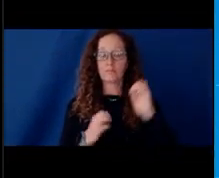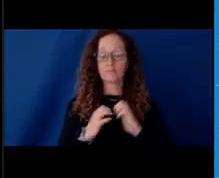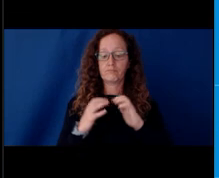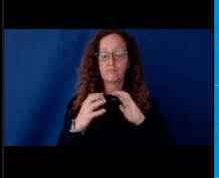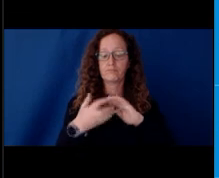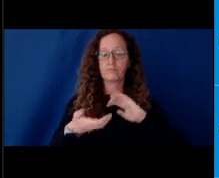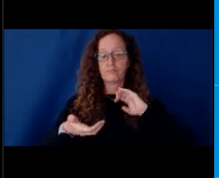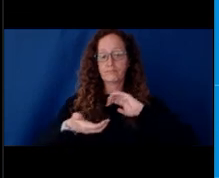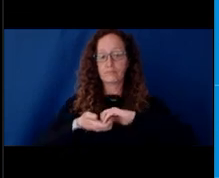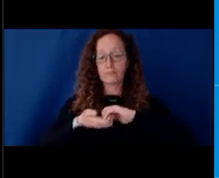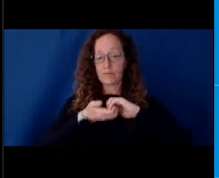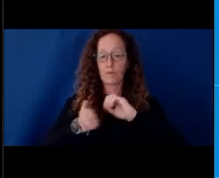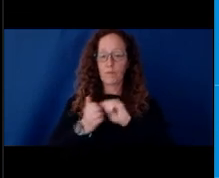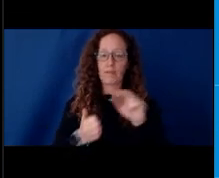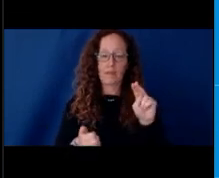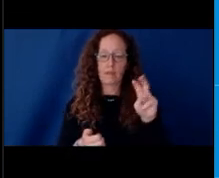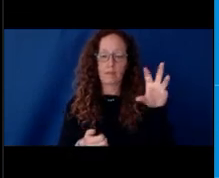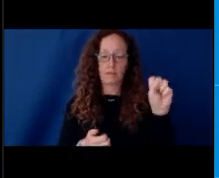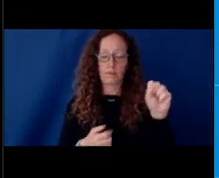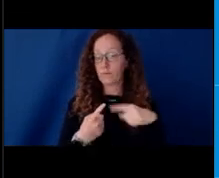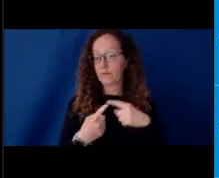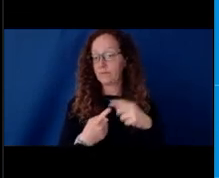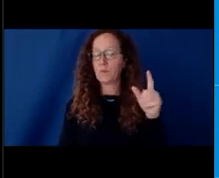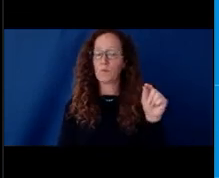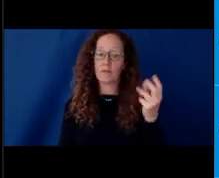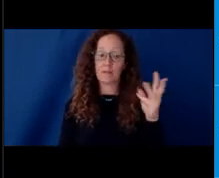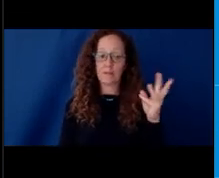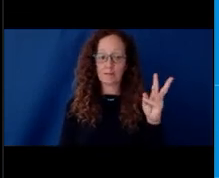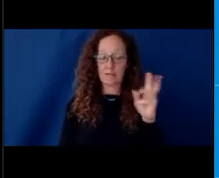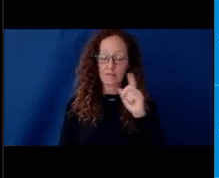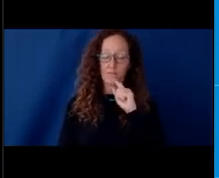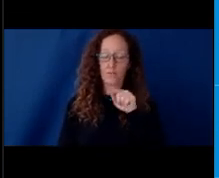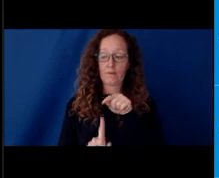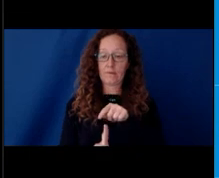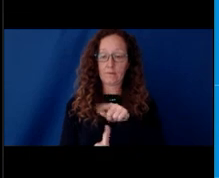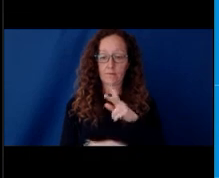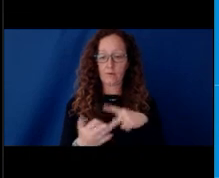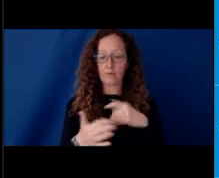in 2016 on this specific effort, I should note that around this time, there were a few efforts